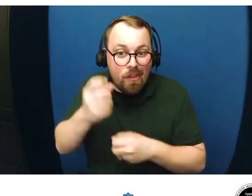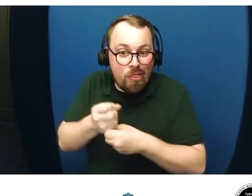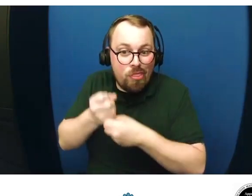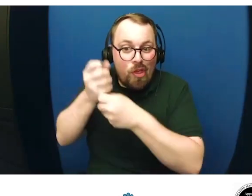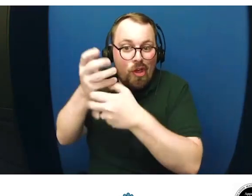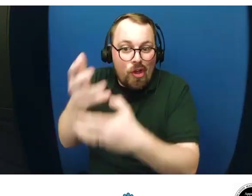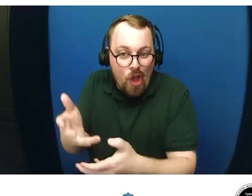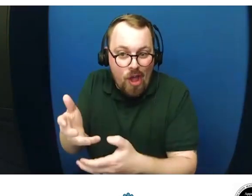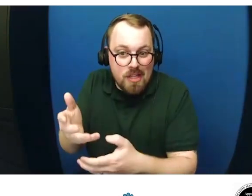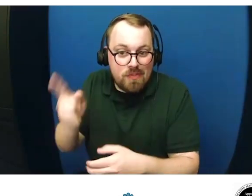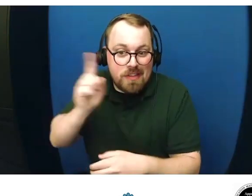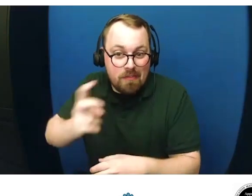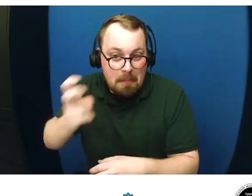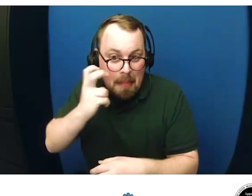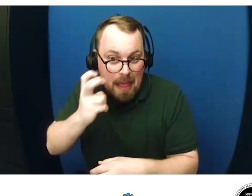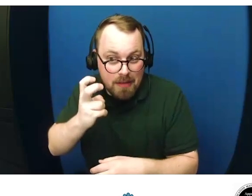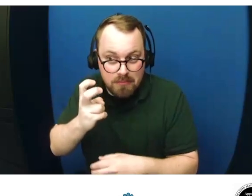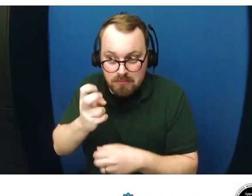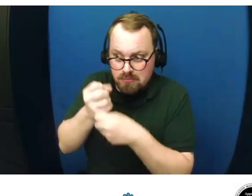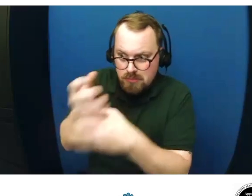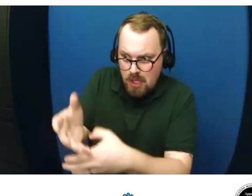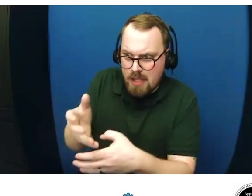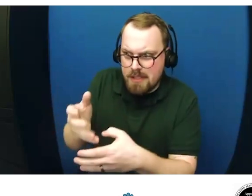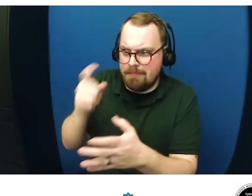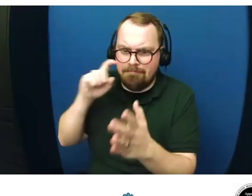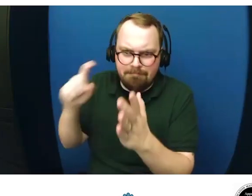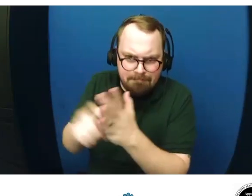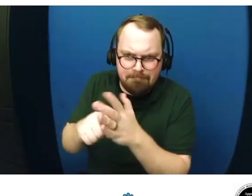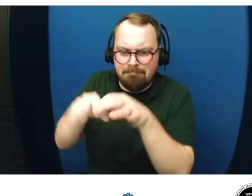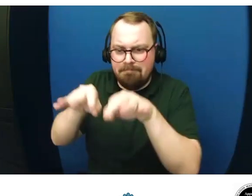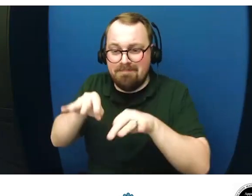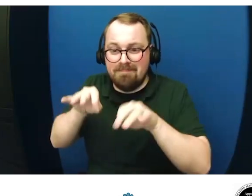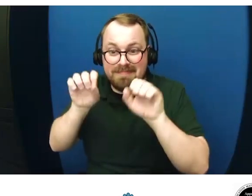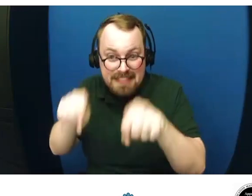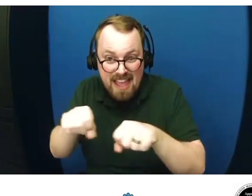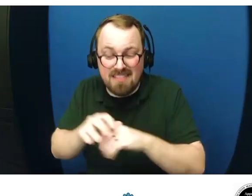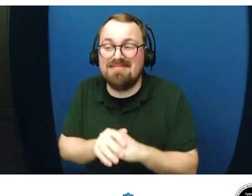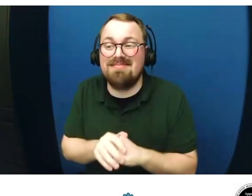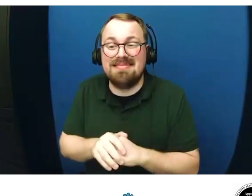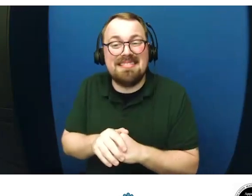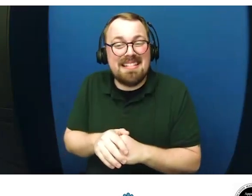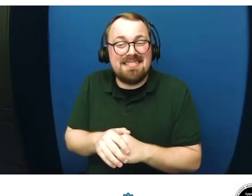the implications? And I wanted to point out that this may apply to the family.